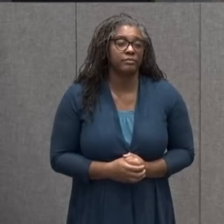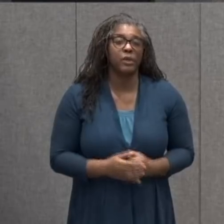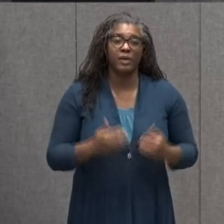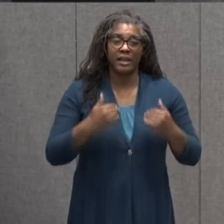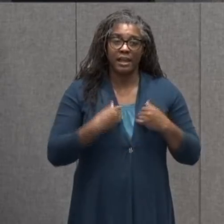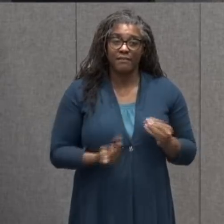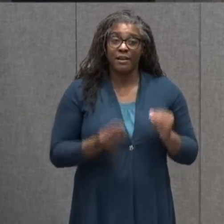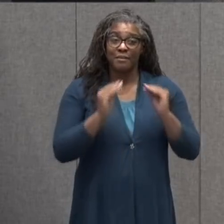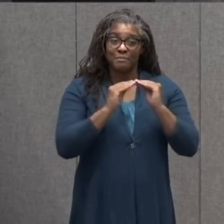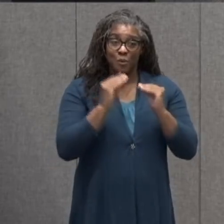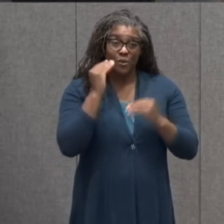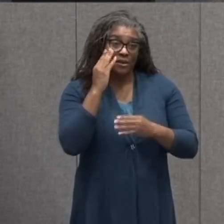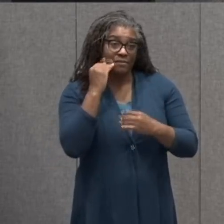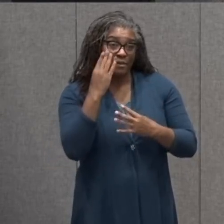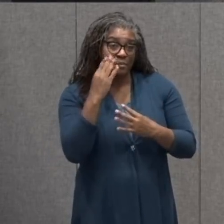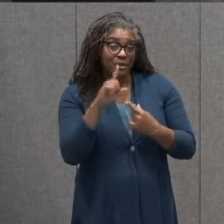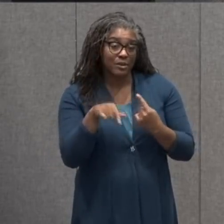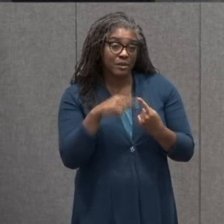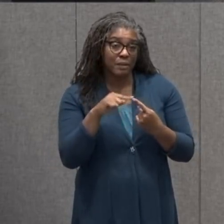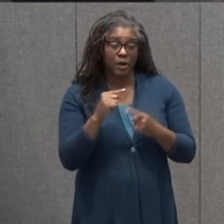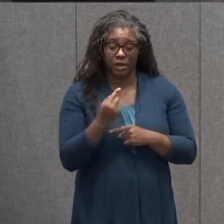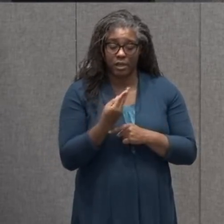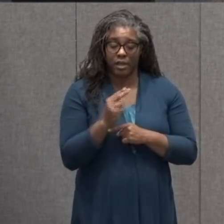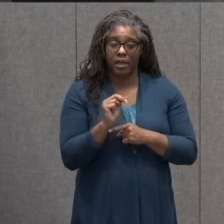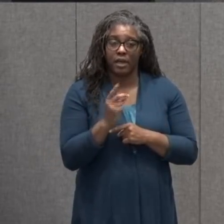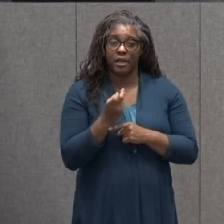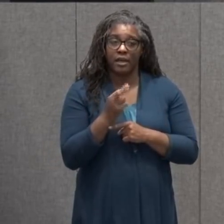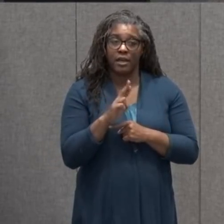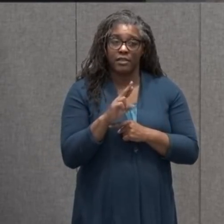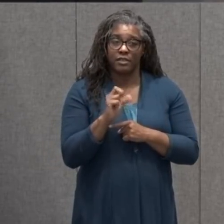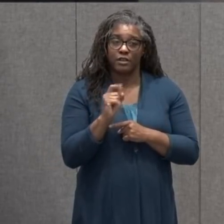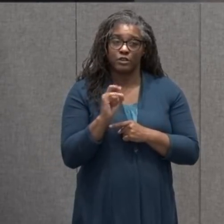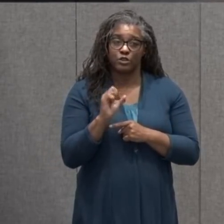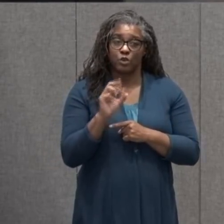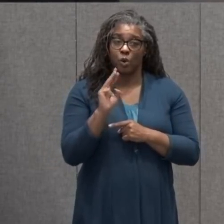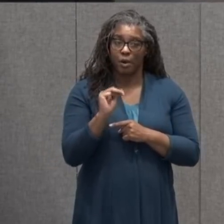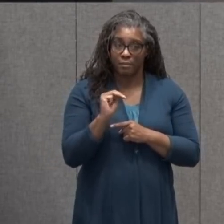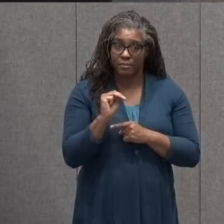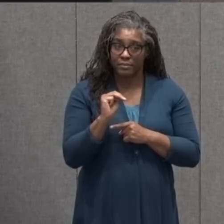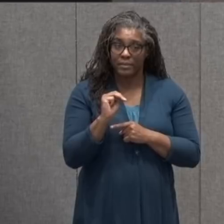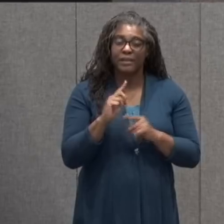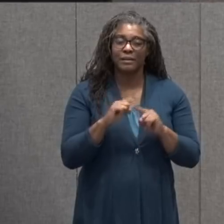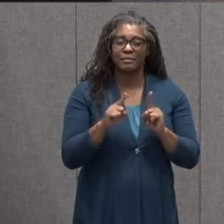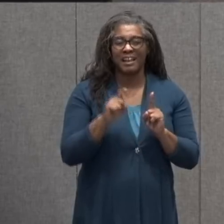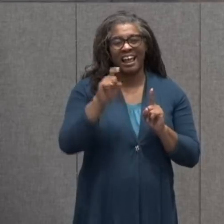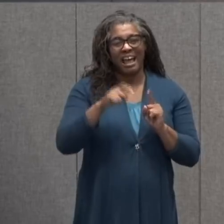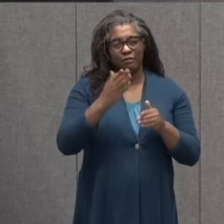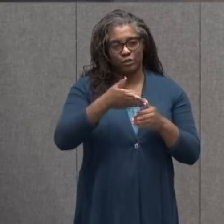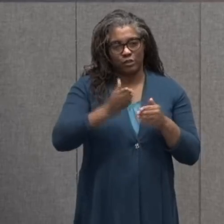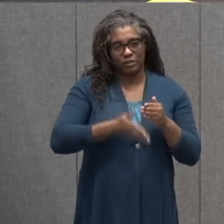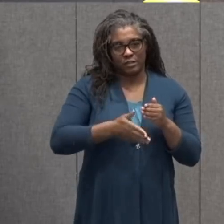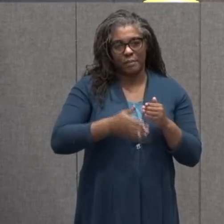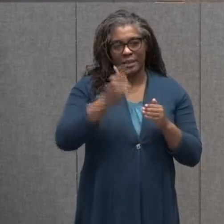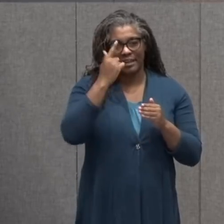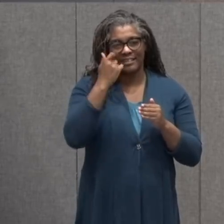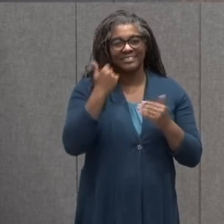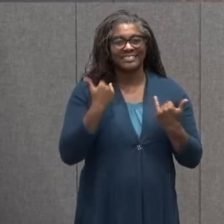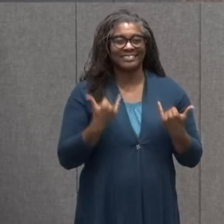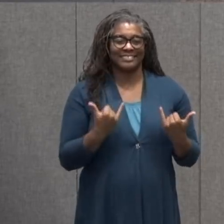in this book, but I'm gonna have to stop because our episode's almost over. I'm gonna leave two challenges for you.